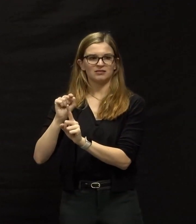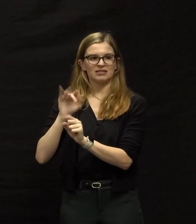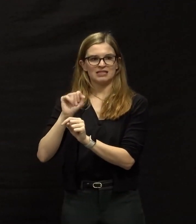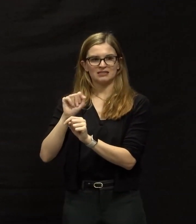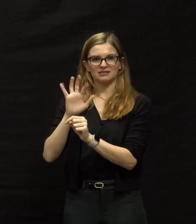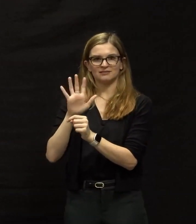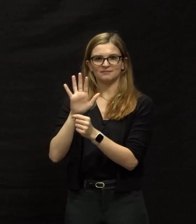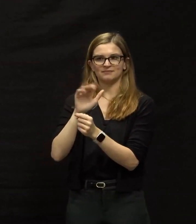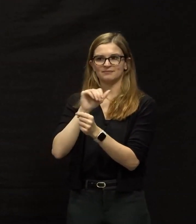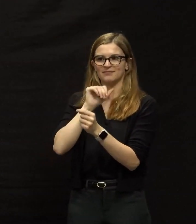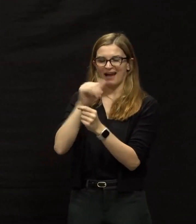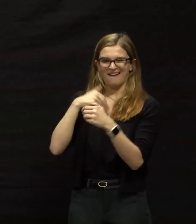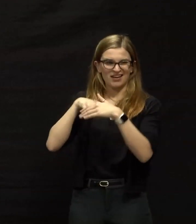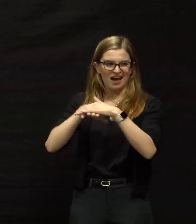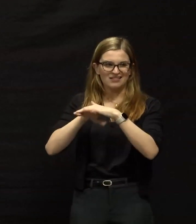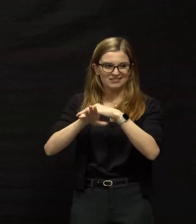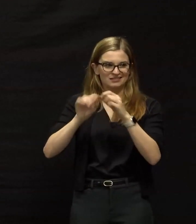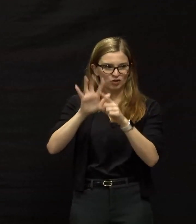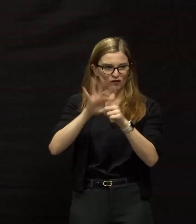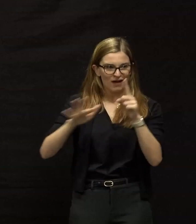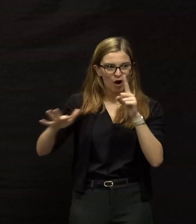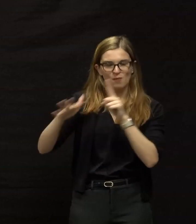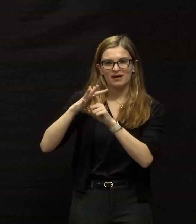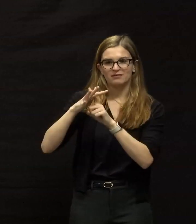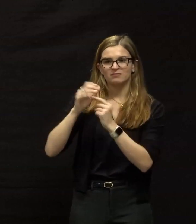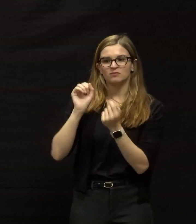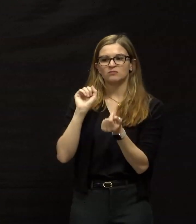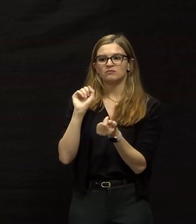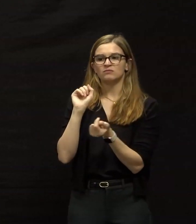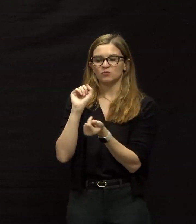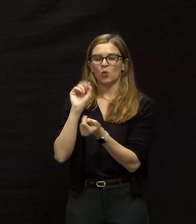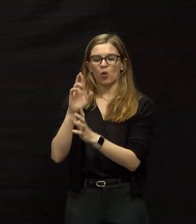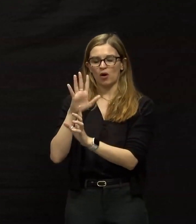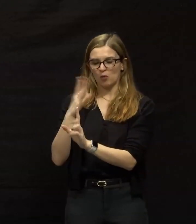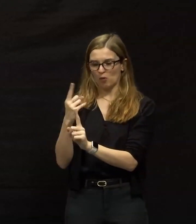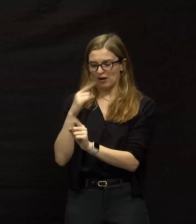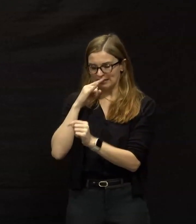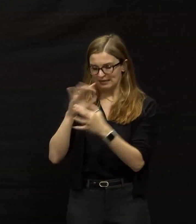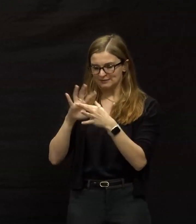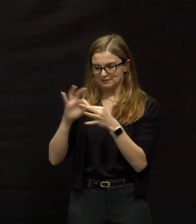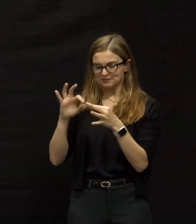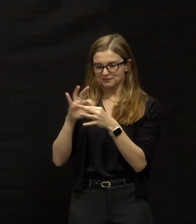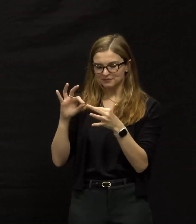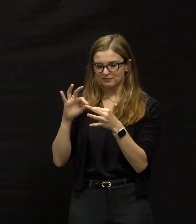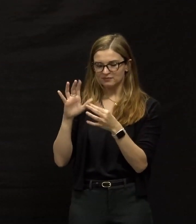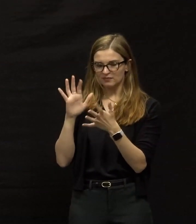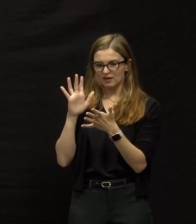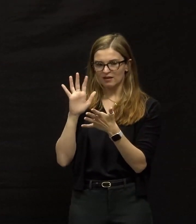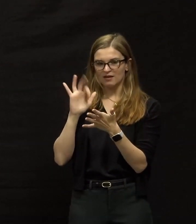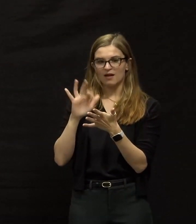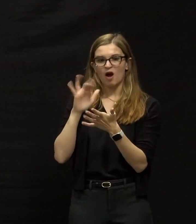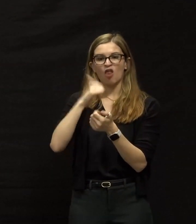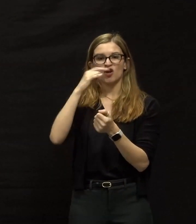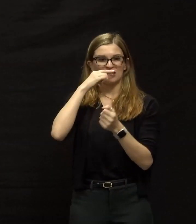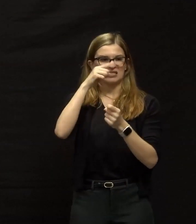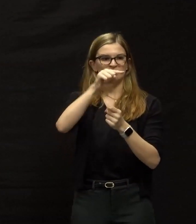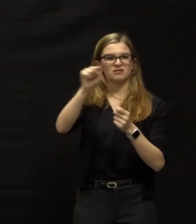and also look at those causes too. And you know, maybe it's not having access to the environment. There was one child who said